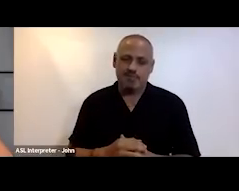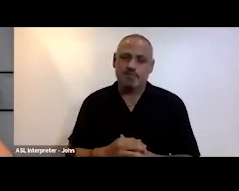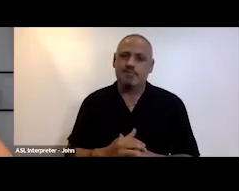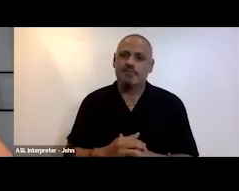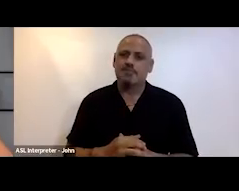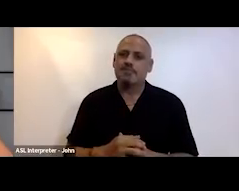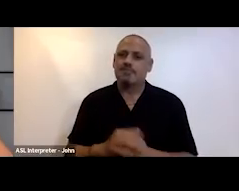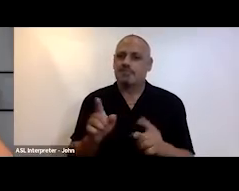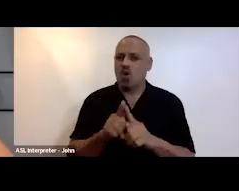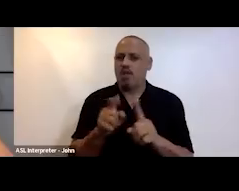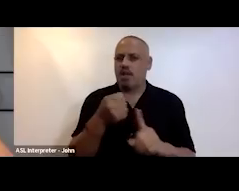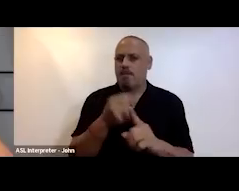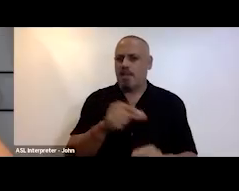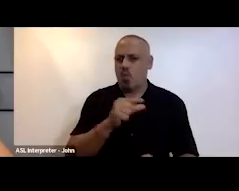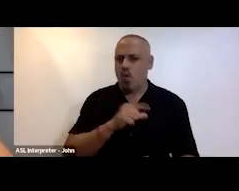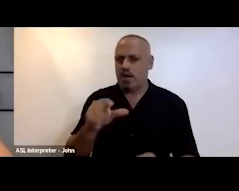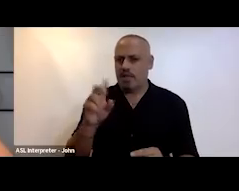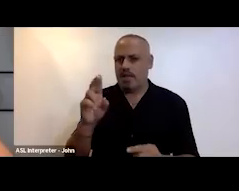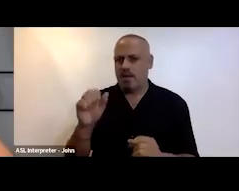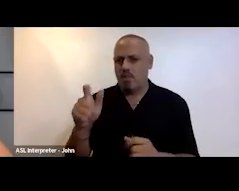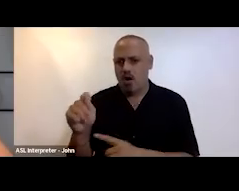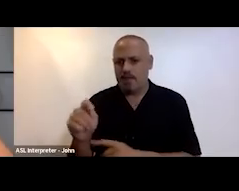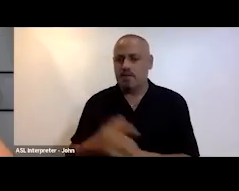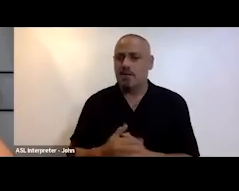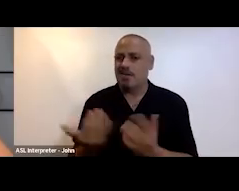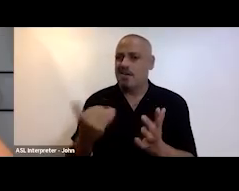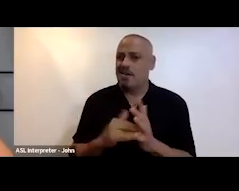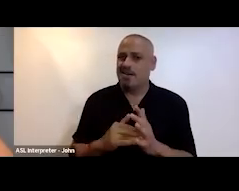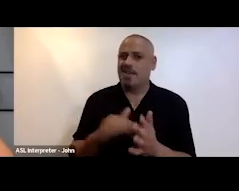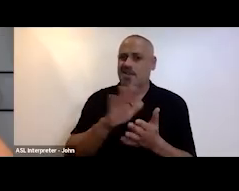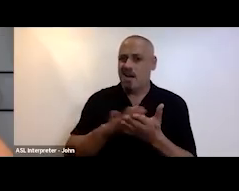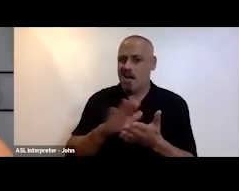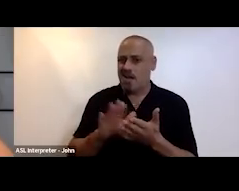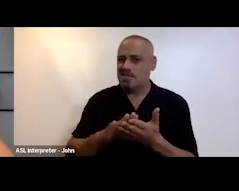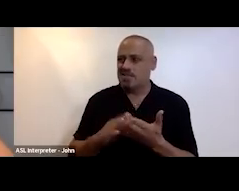This can often impact the quality of their unit. Again, unit hygiene may not be the priority.